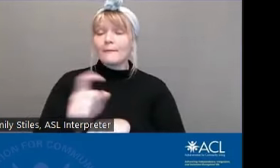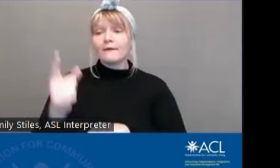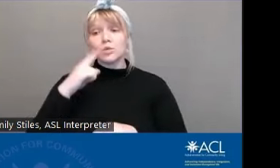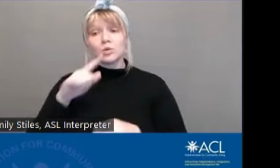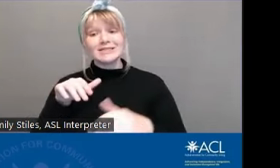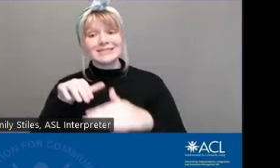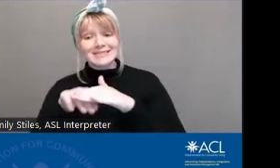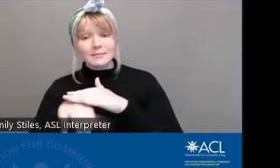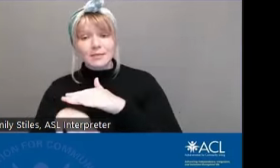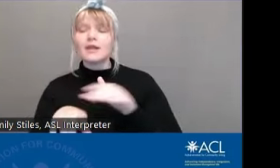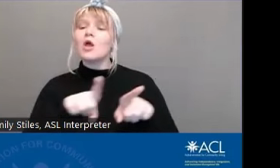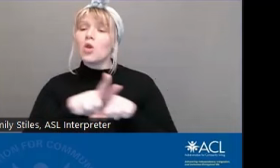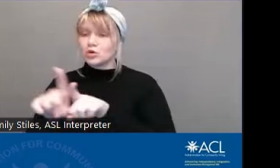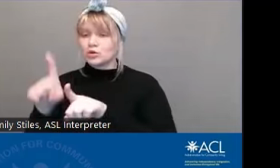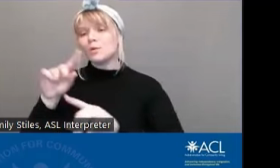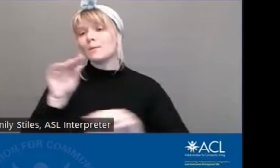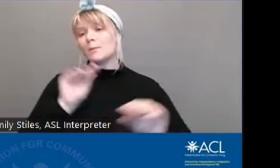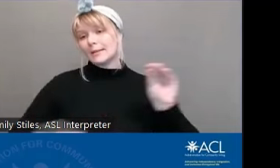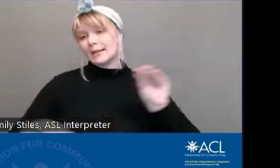as well as mobility.